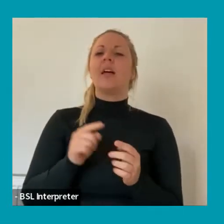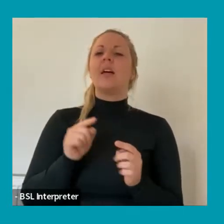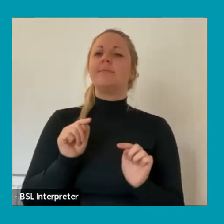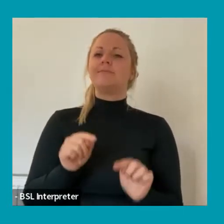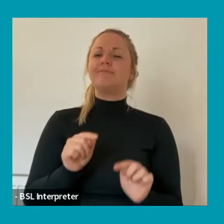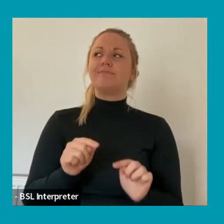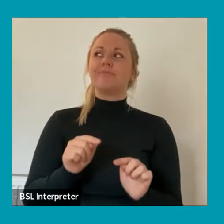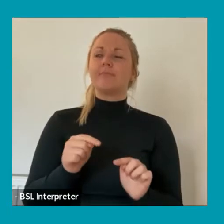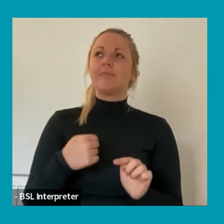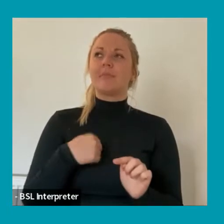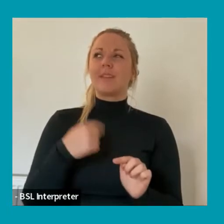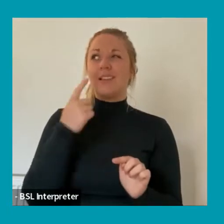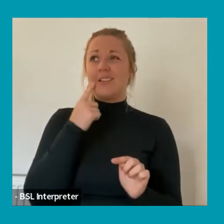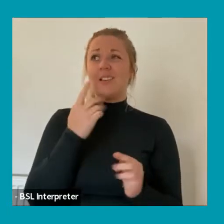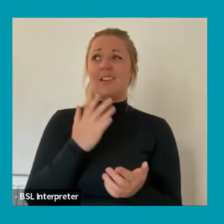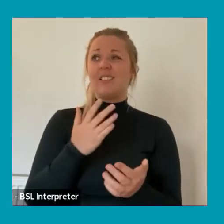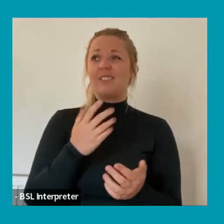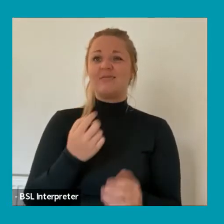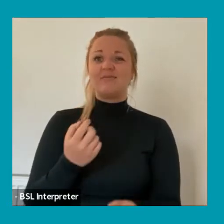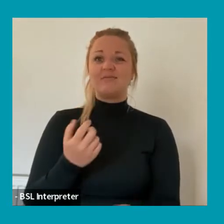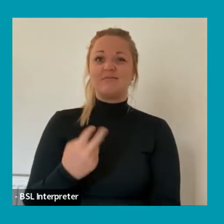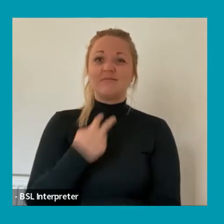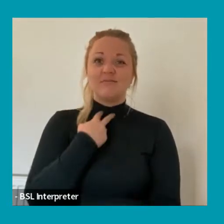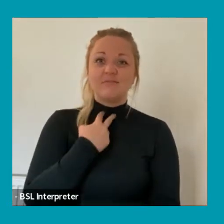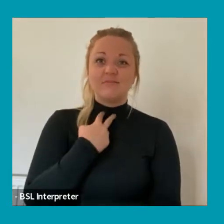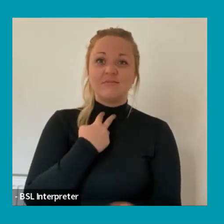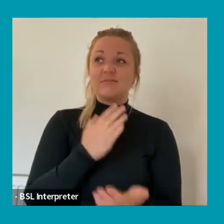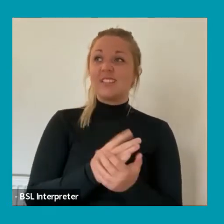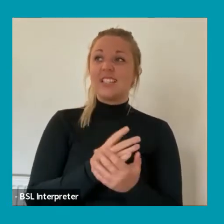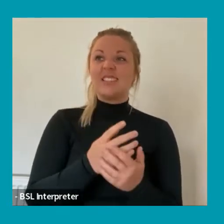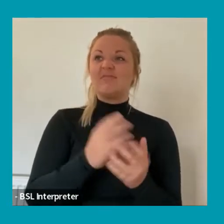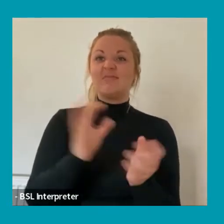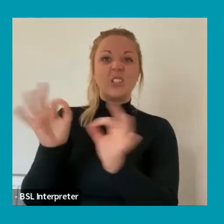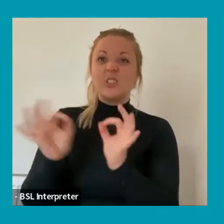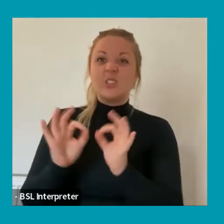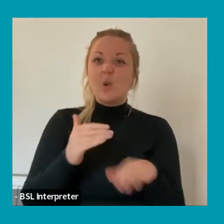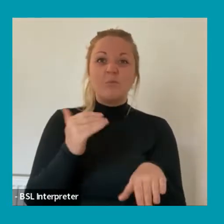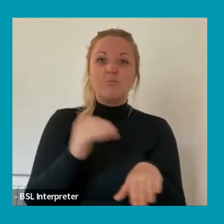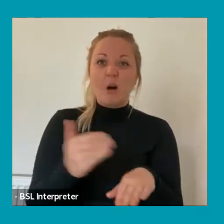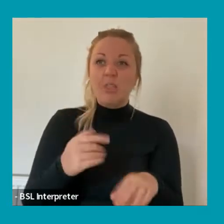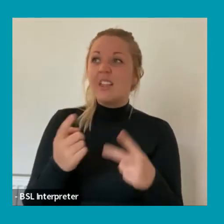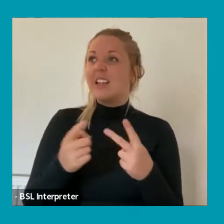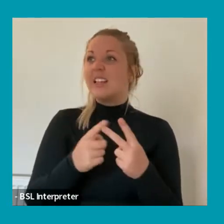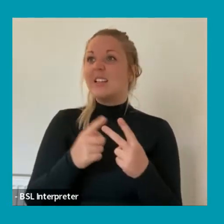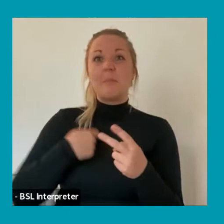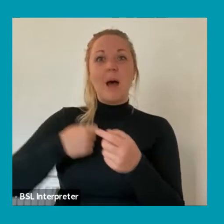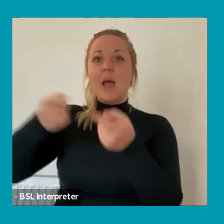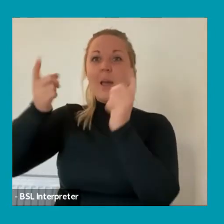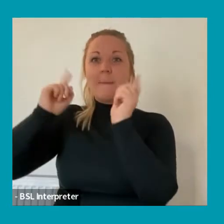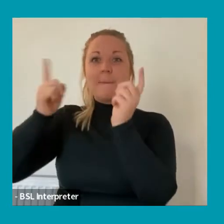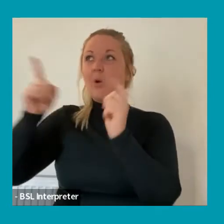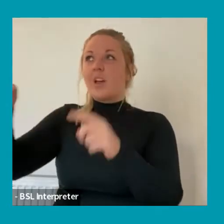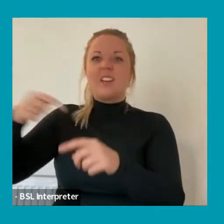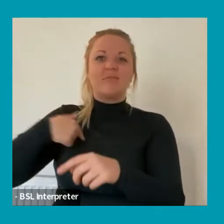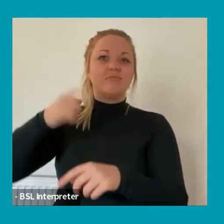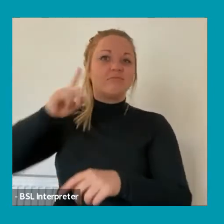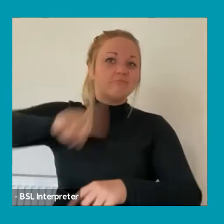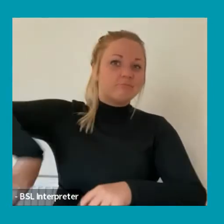People don't care. My employer is not interested. I'm a bother to keep raising this. Maybe they're making things up. It is not really delayed.